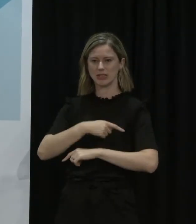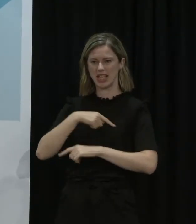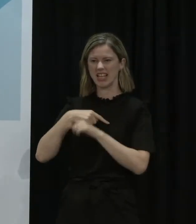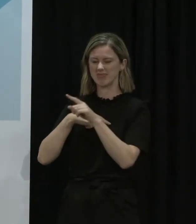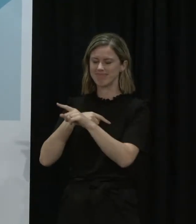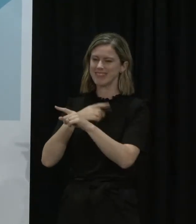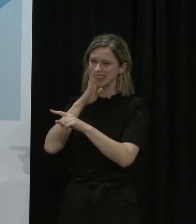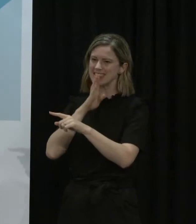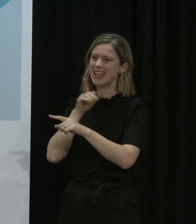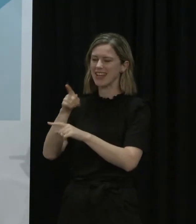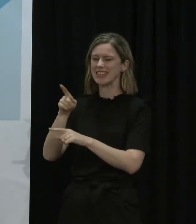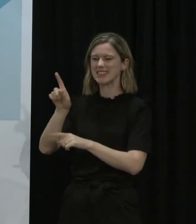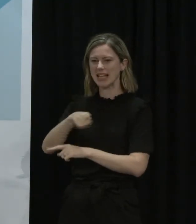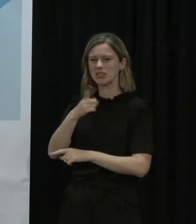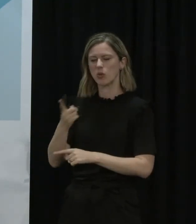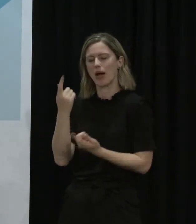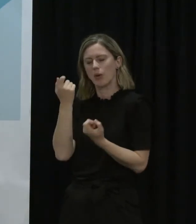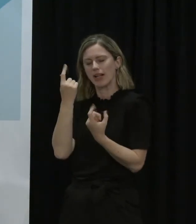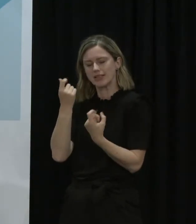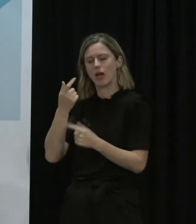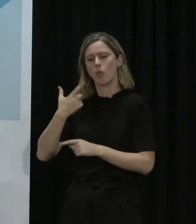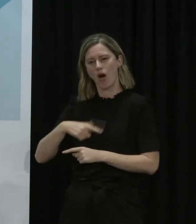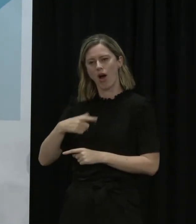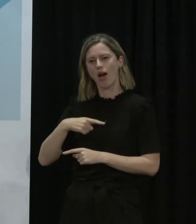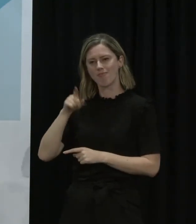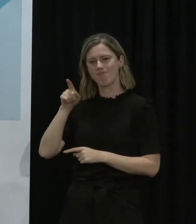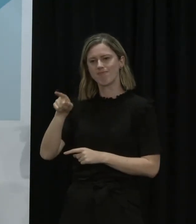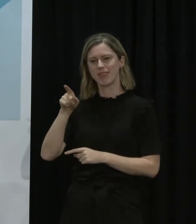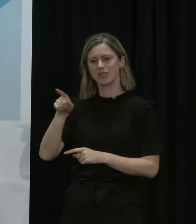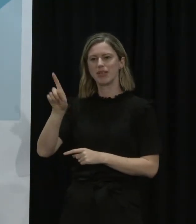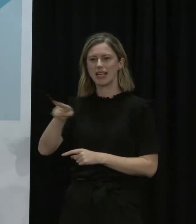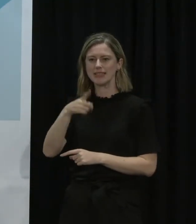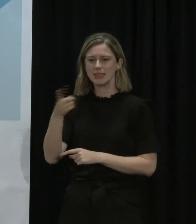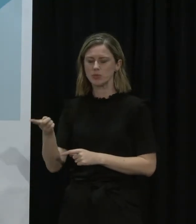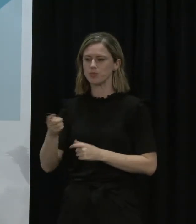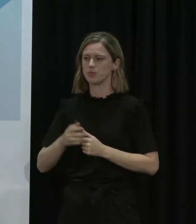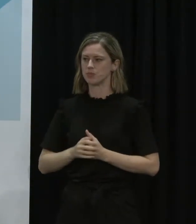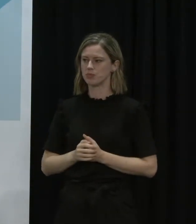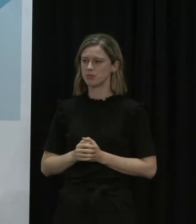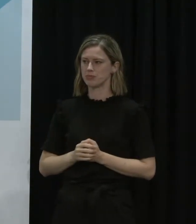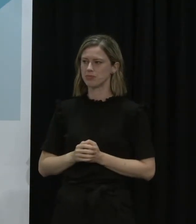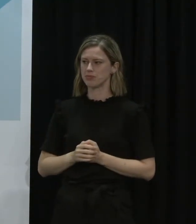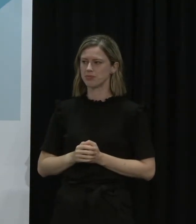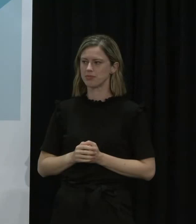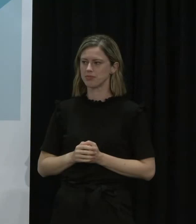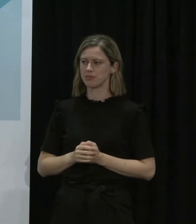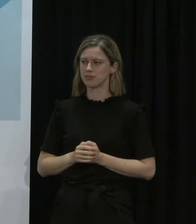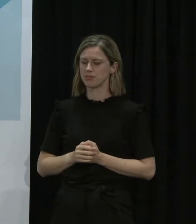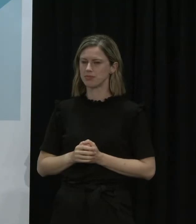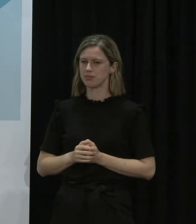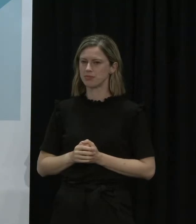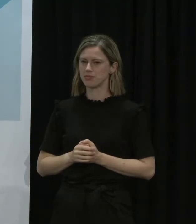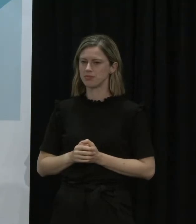On the Minister I am meeting